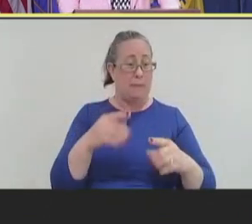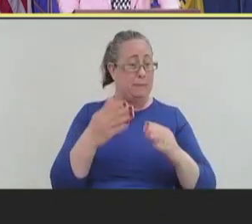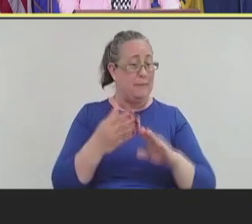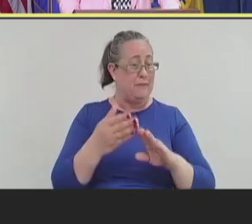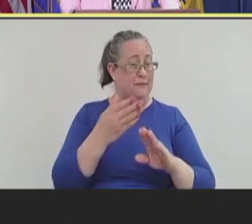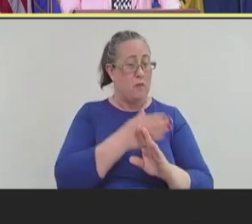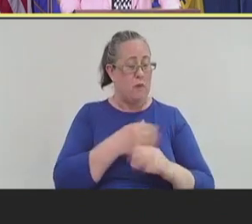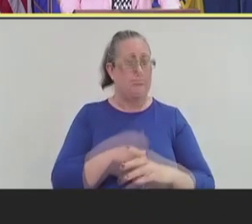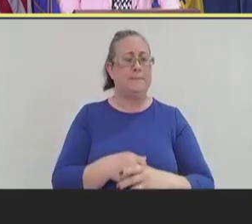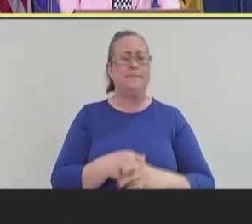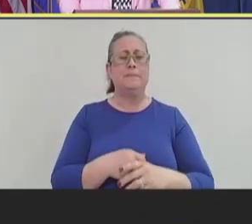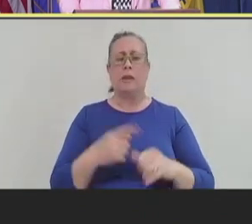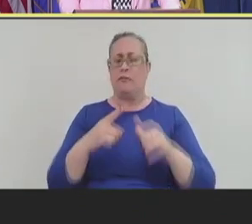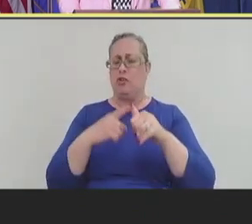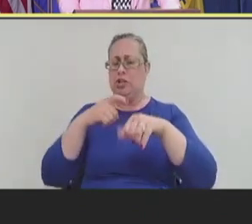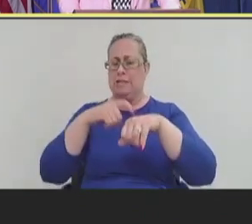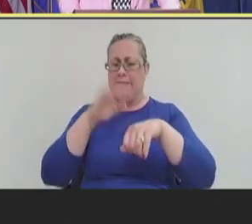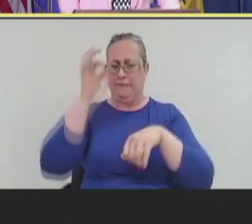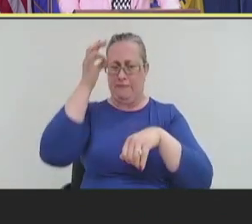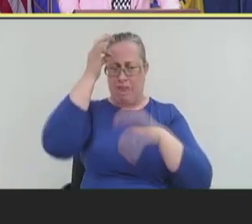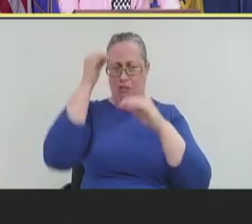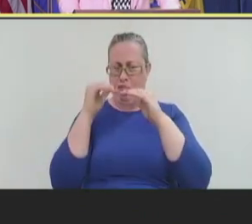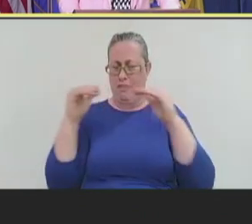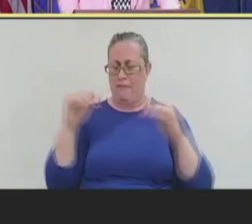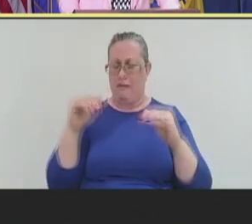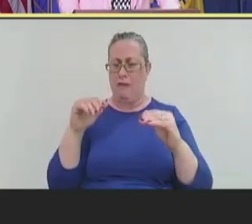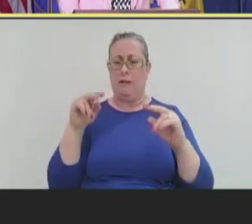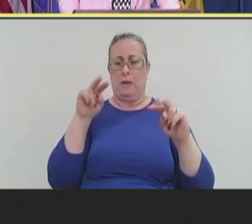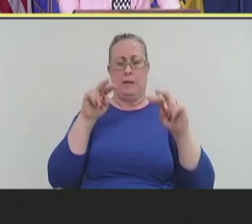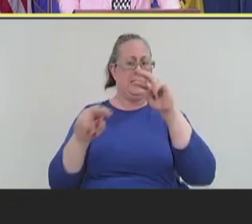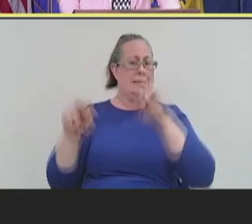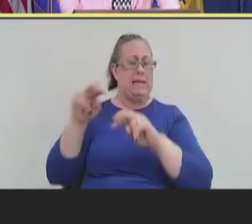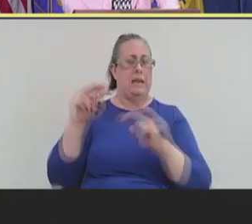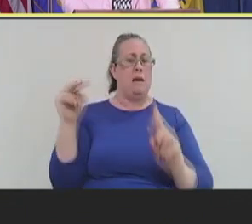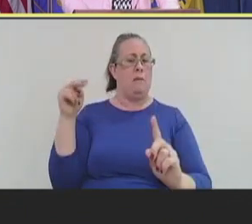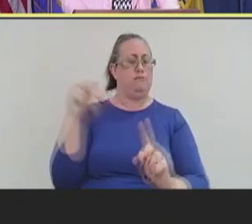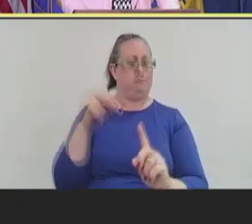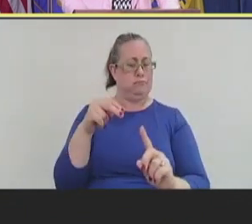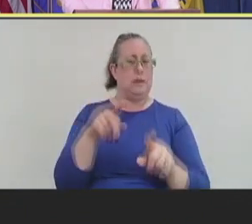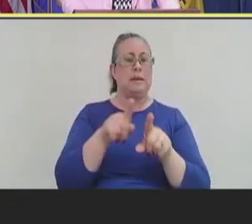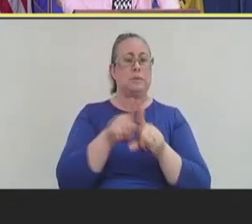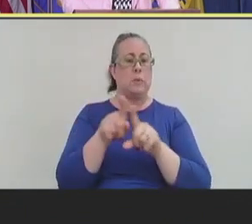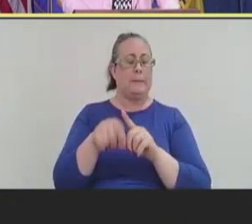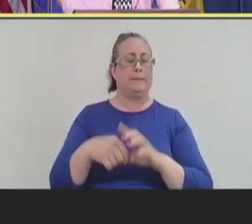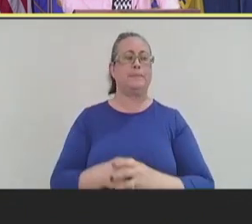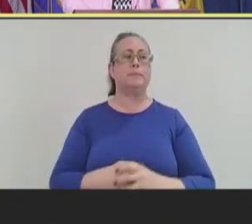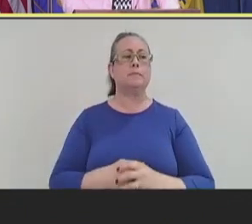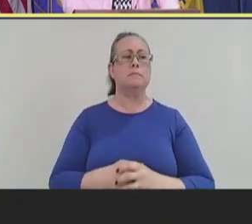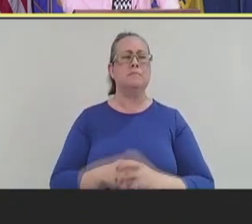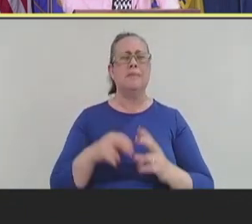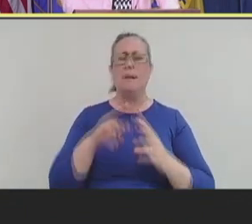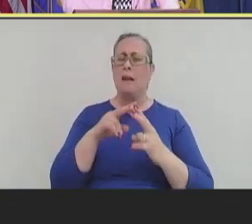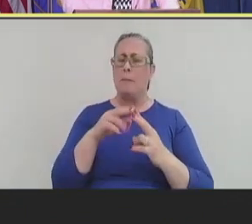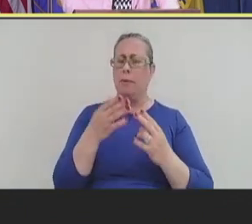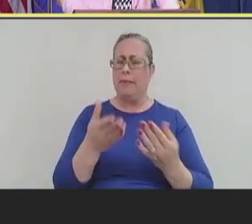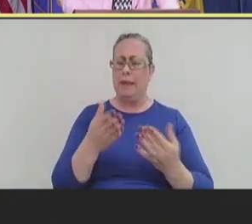the -- at time at the federal level, there was an ability to see that as well. So, there are a couple of things that were put in place to enable that. One